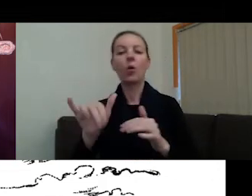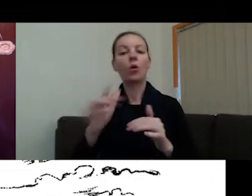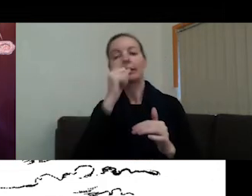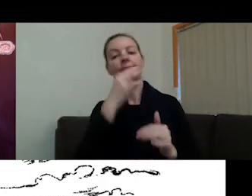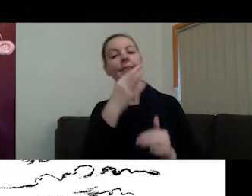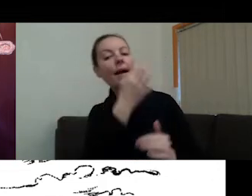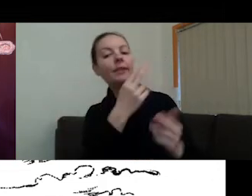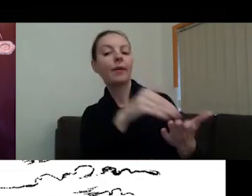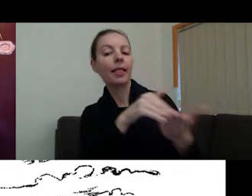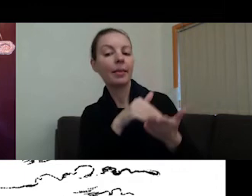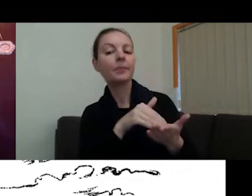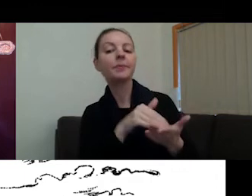some resources shared.